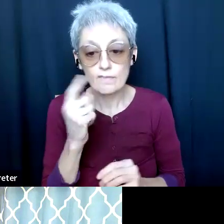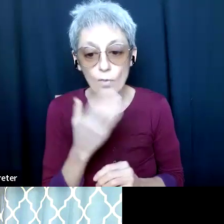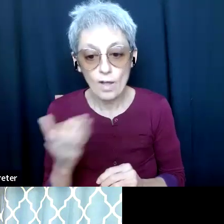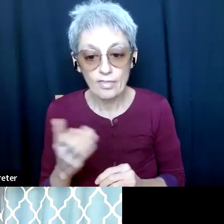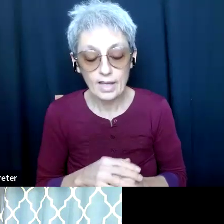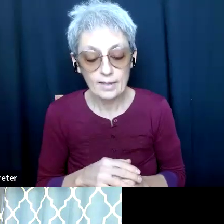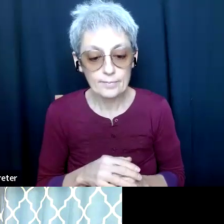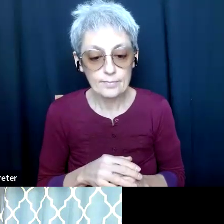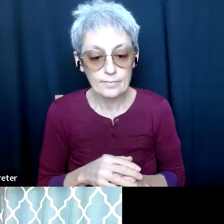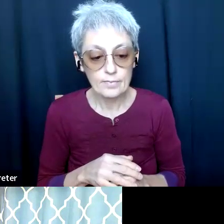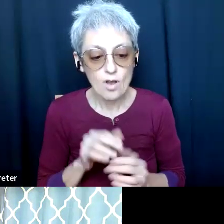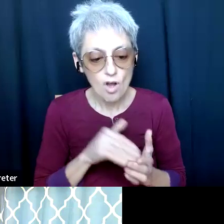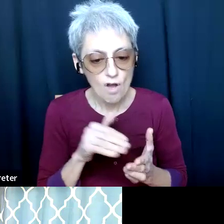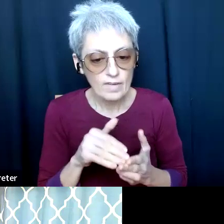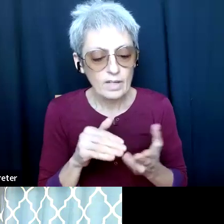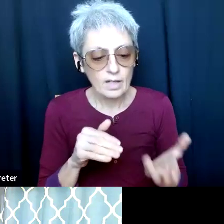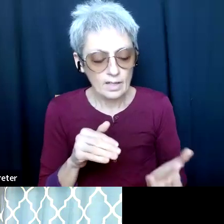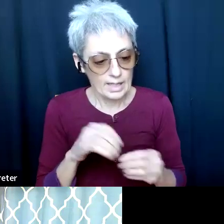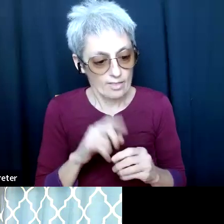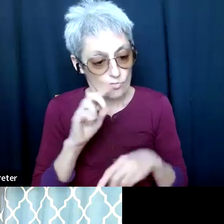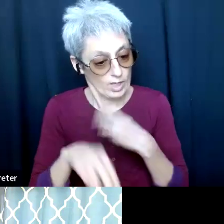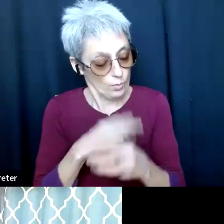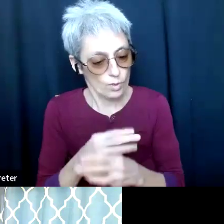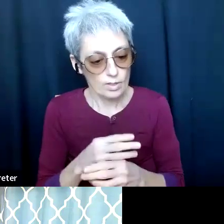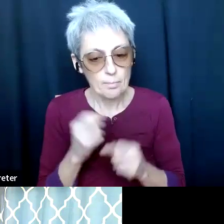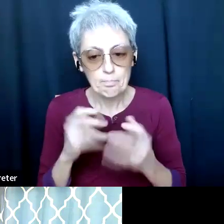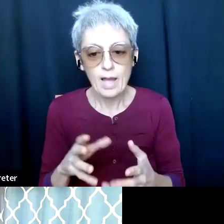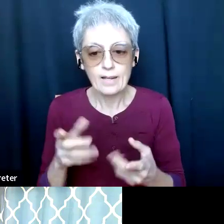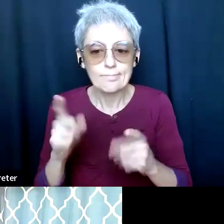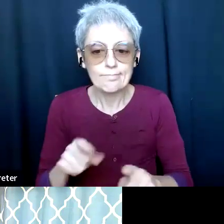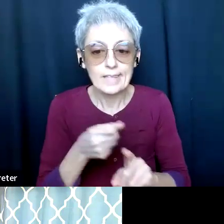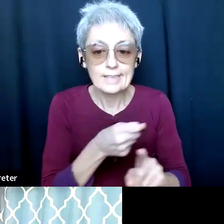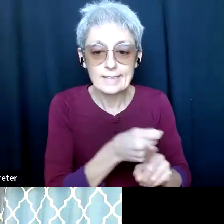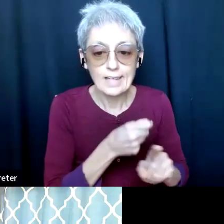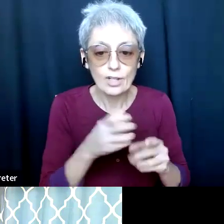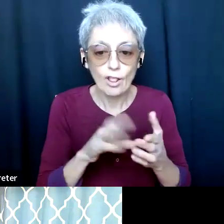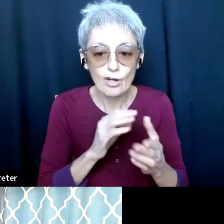and then participants would build up an expectation that for the next trial it would also show up on the right side.